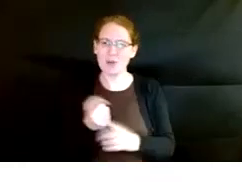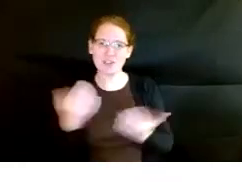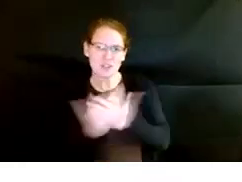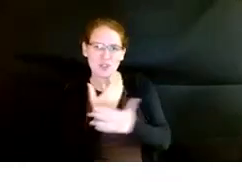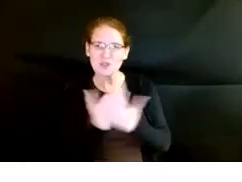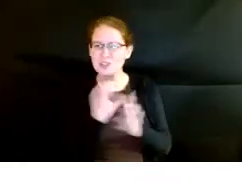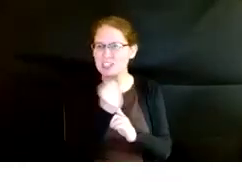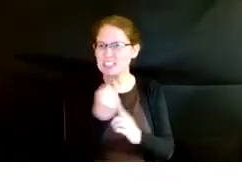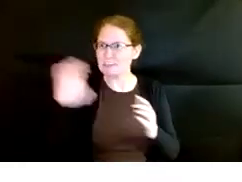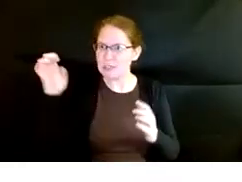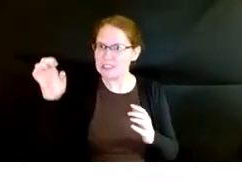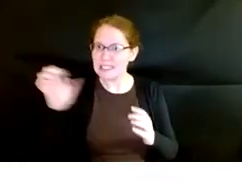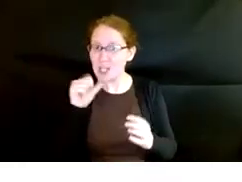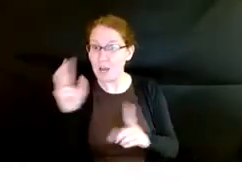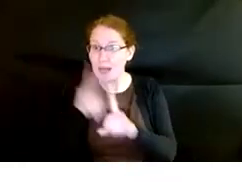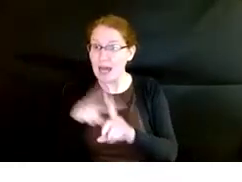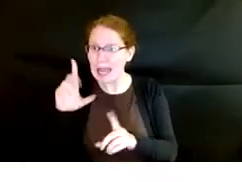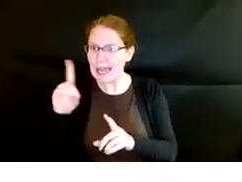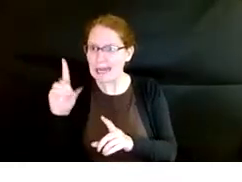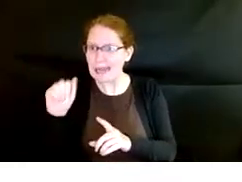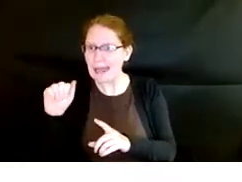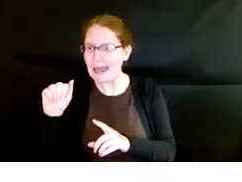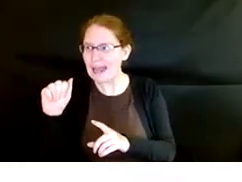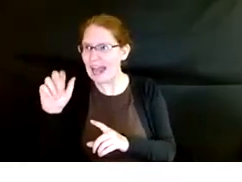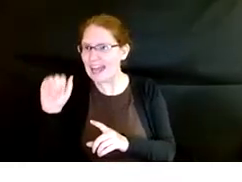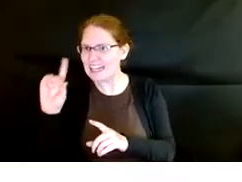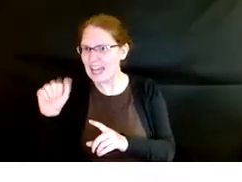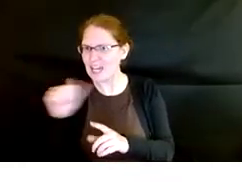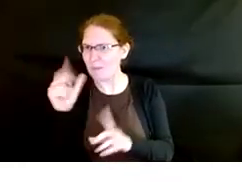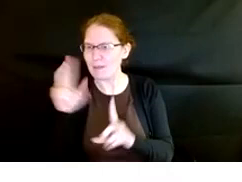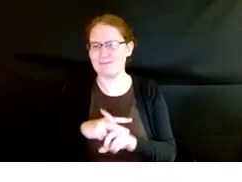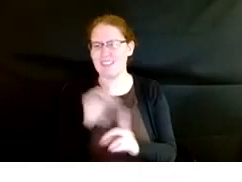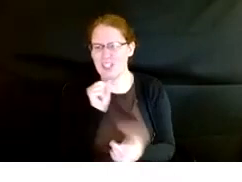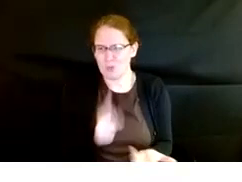that's just not true and so one of the things all of us working together the lawyers and the